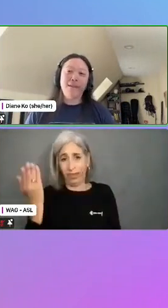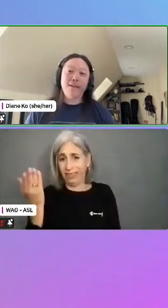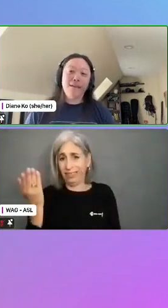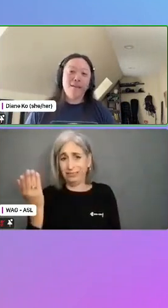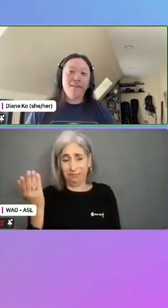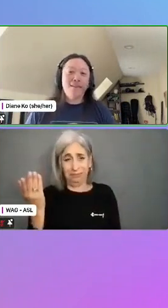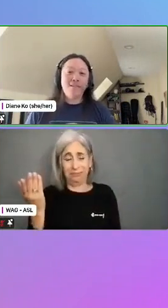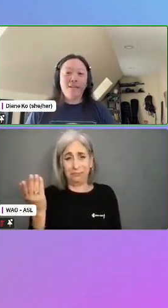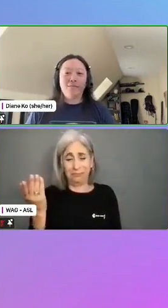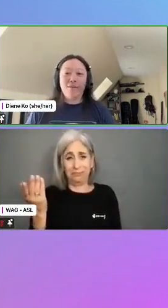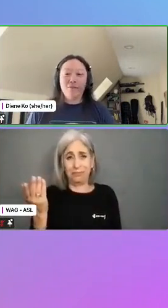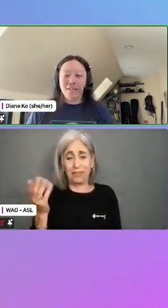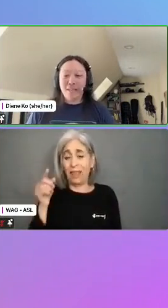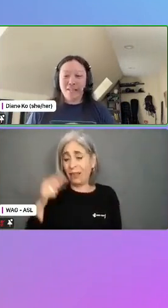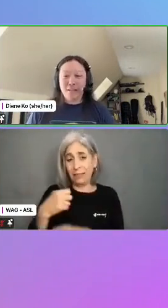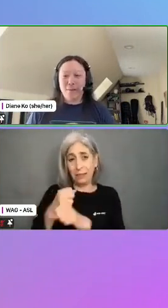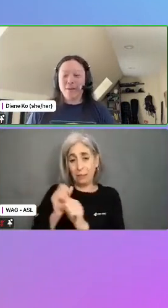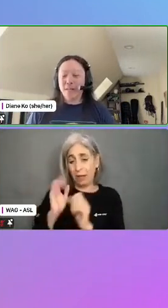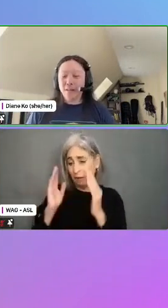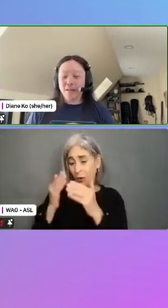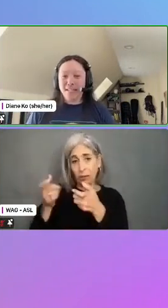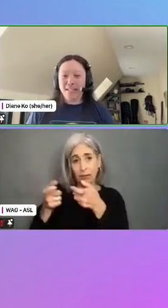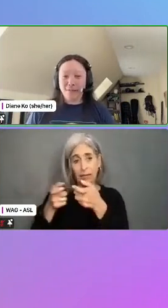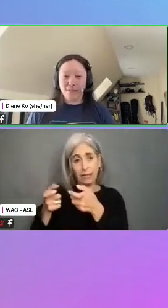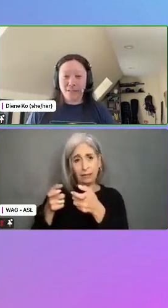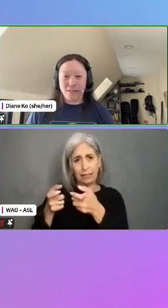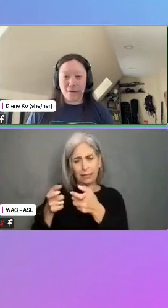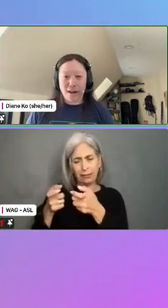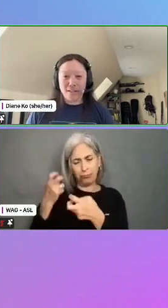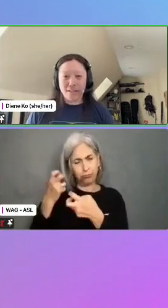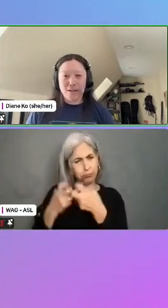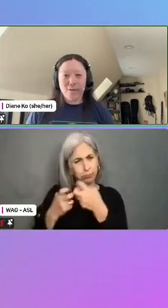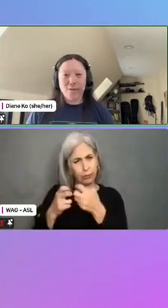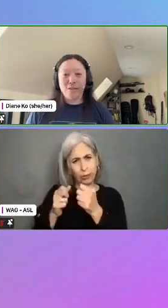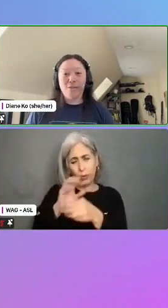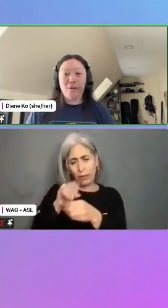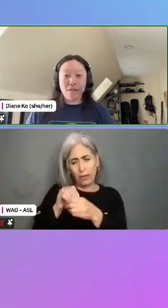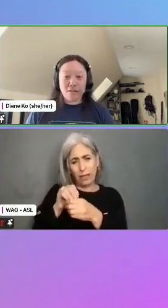a possible prop someone would pass in. For the error